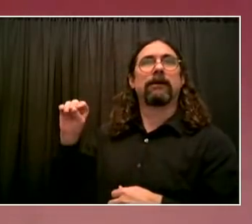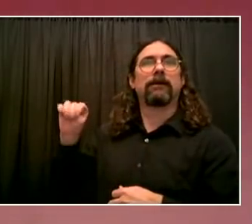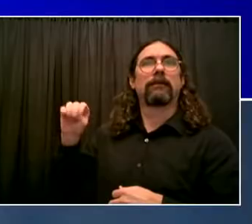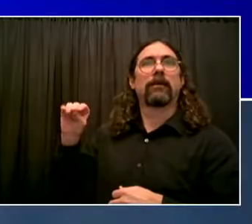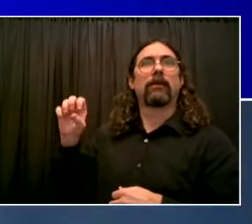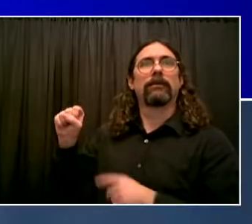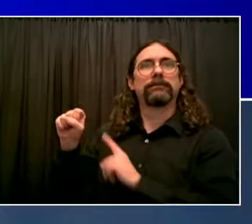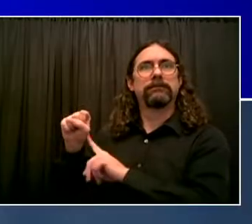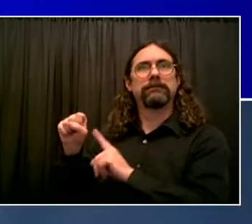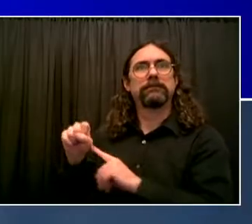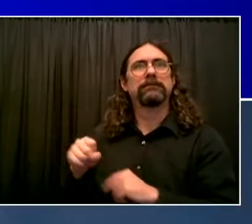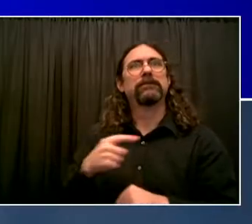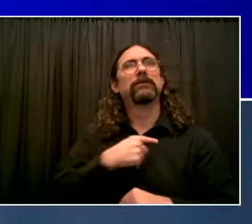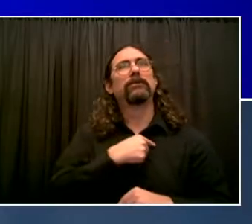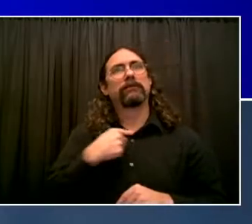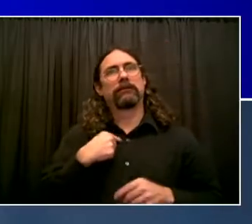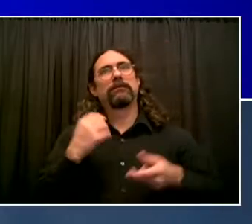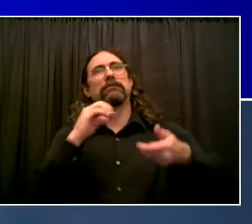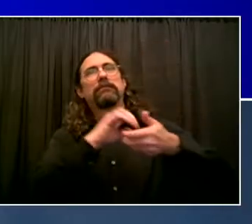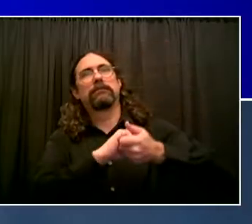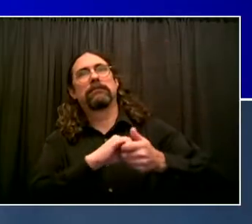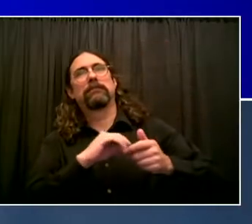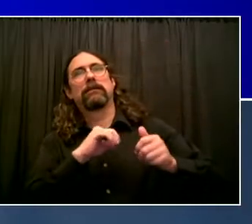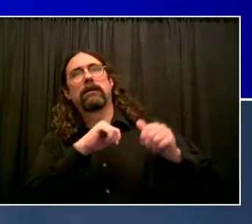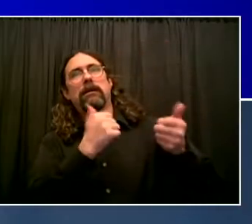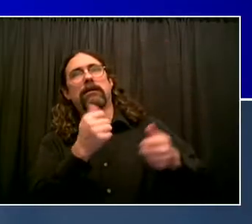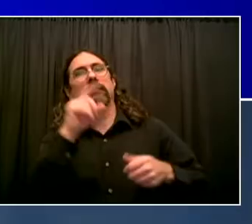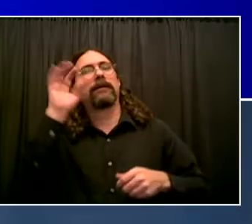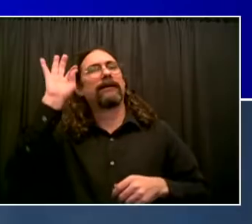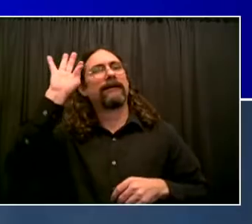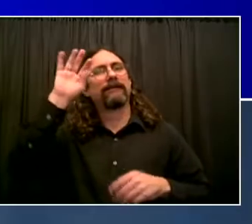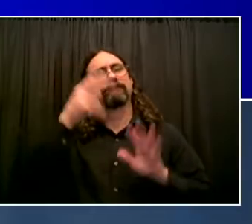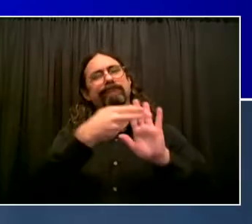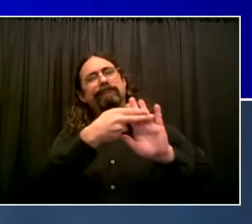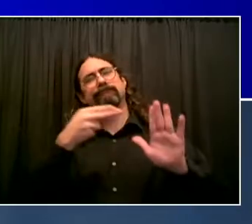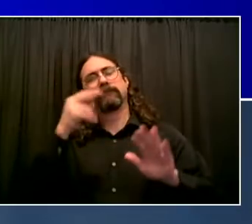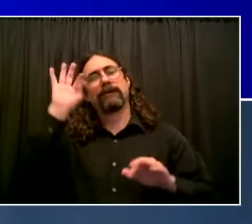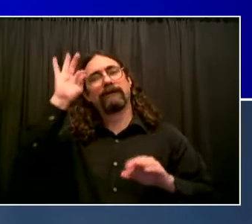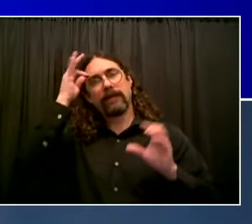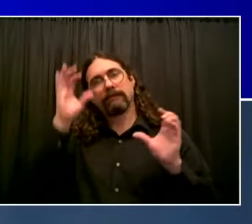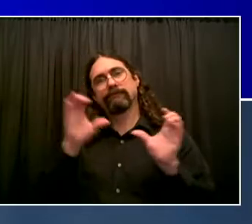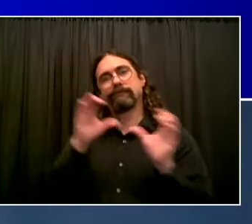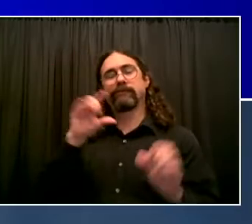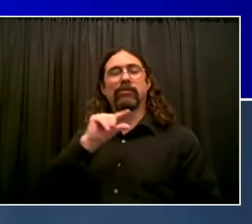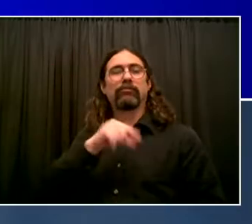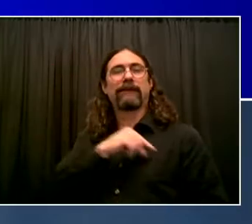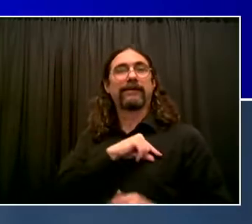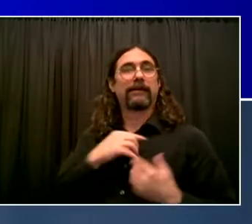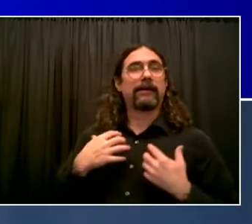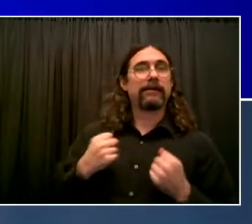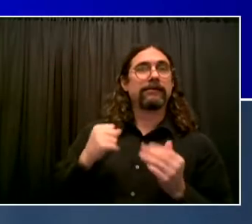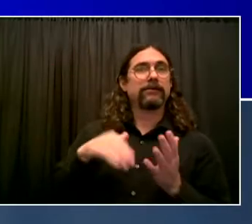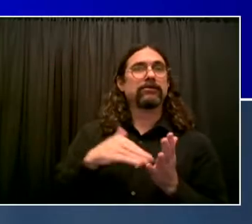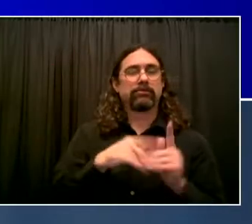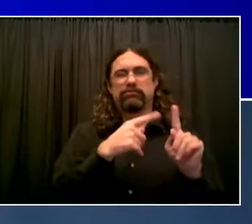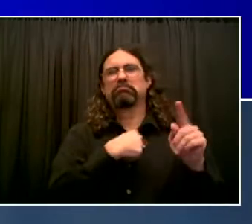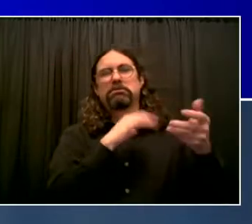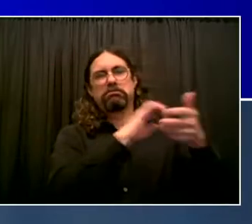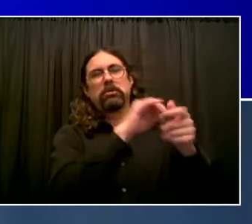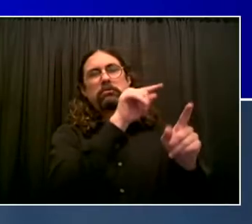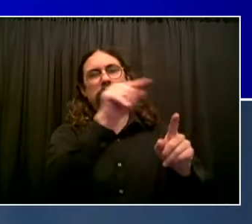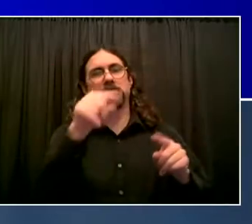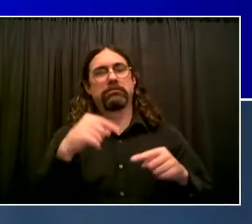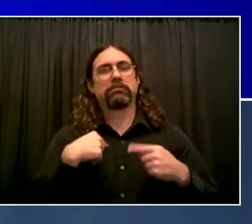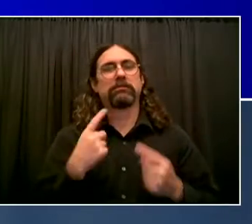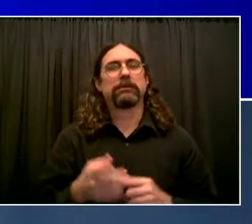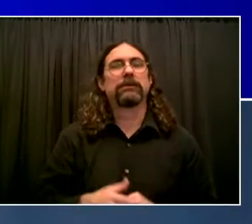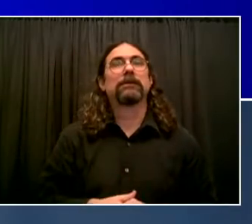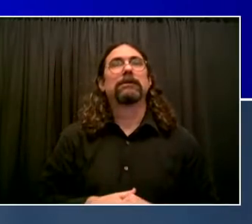CENTERS.